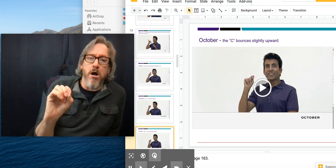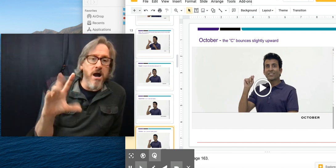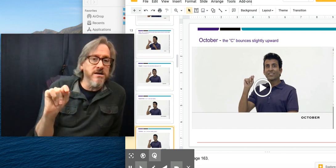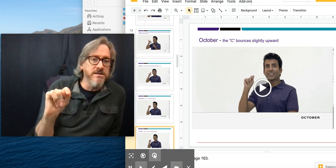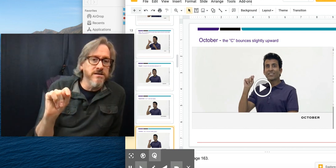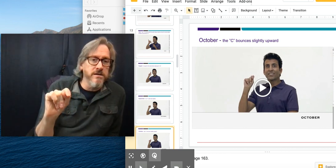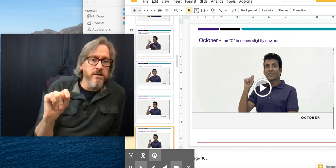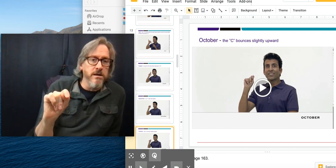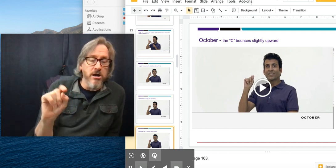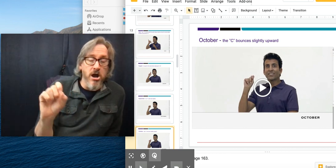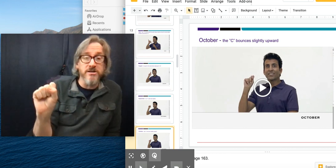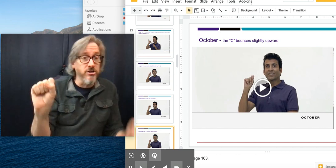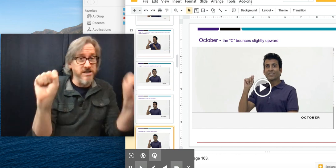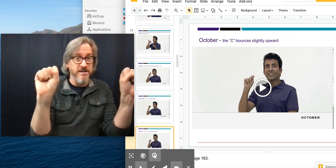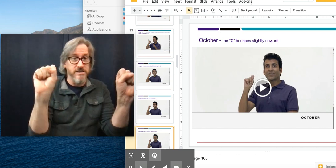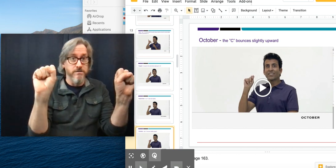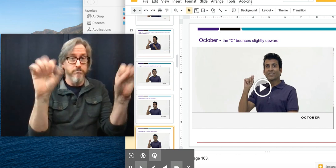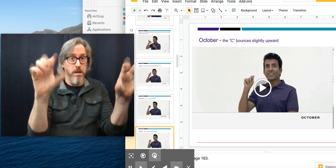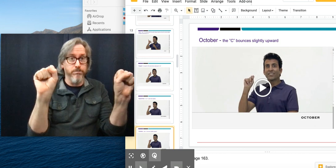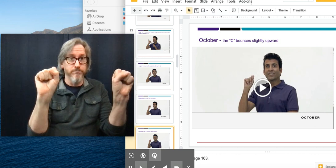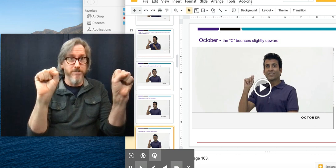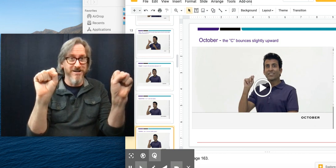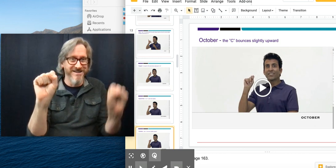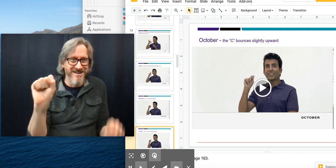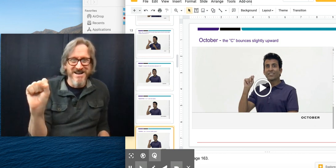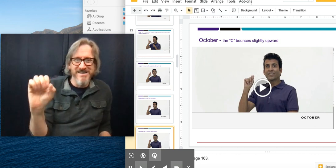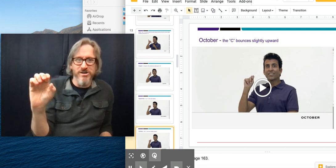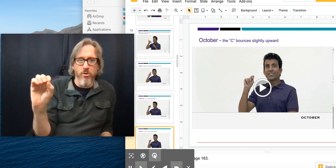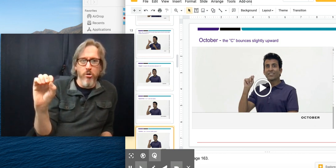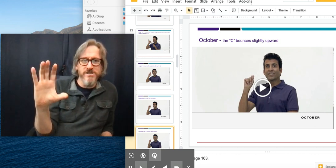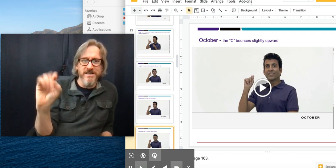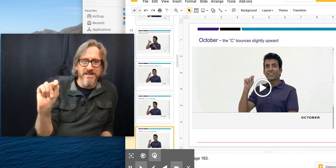looks like this so OCT